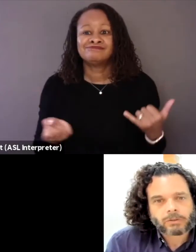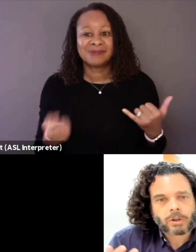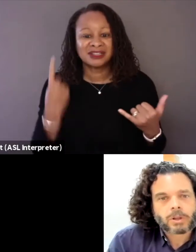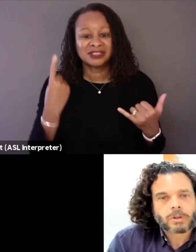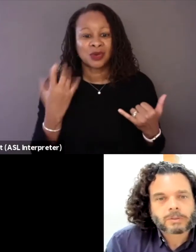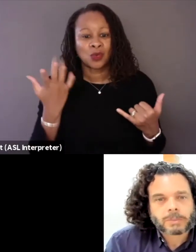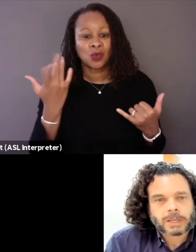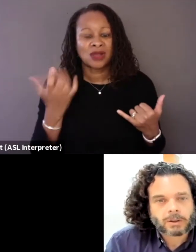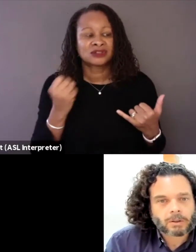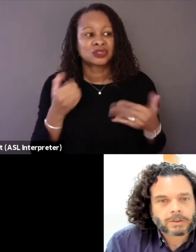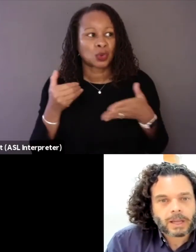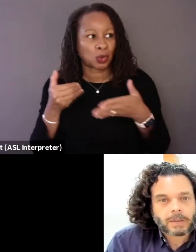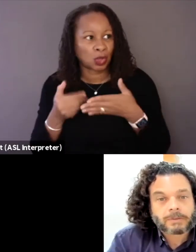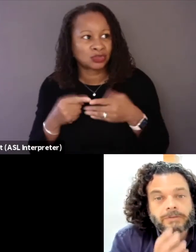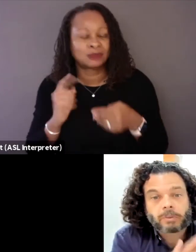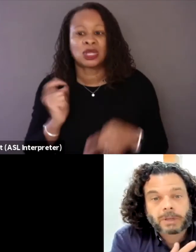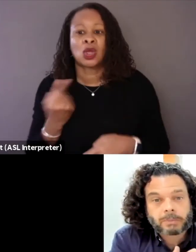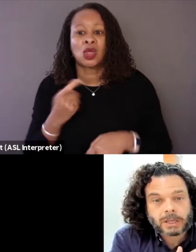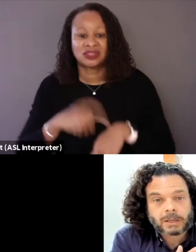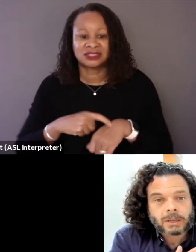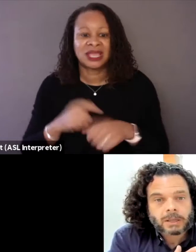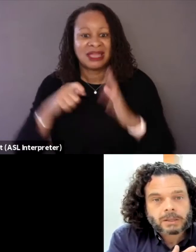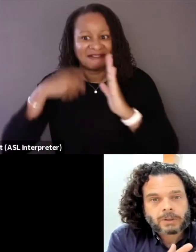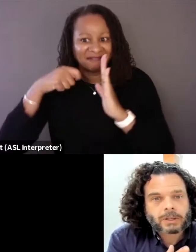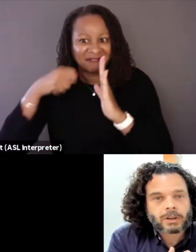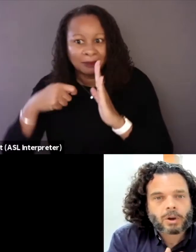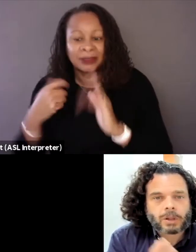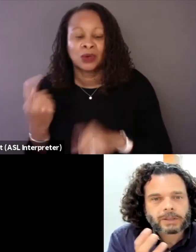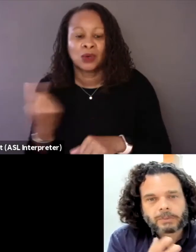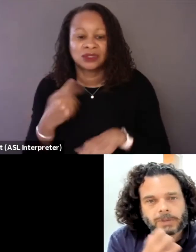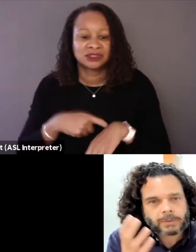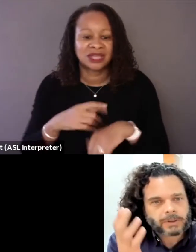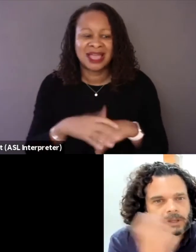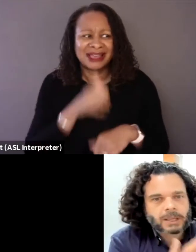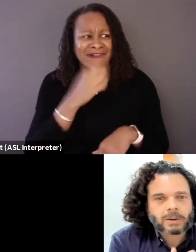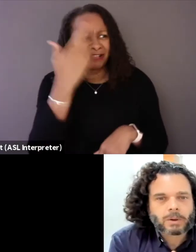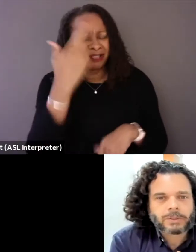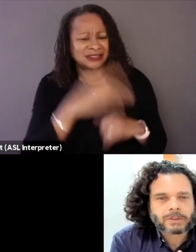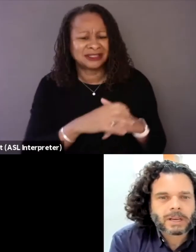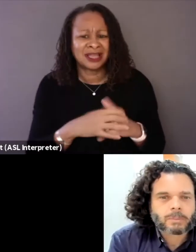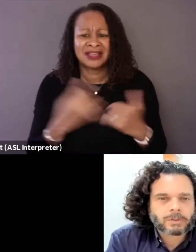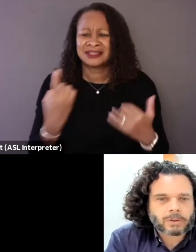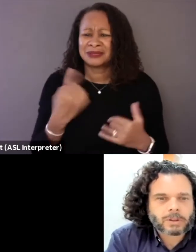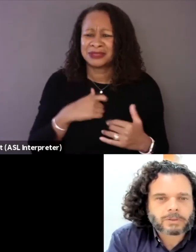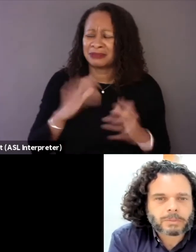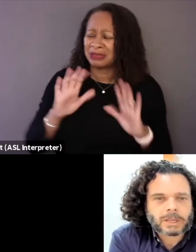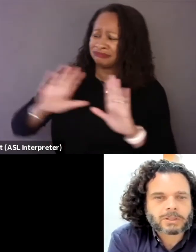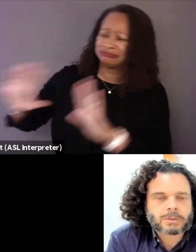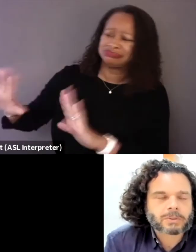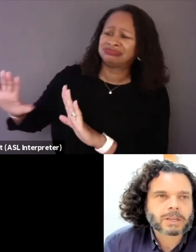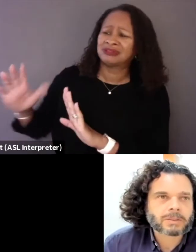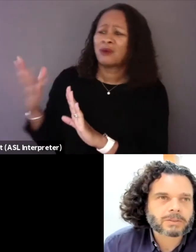so close to me all the time and filming me. So I didn't know, like sometimes I was like, I don't want this camera so close to me. And she was like, cause,